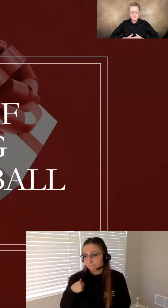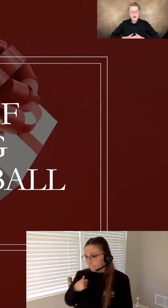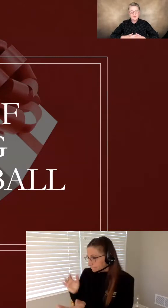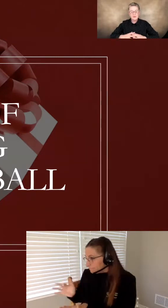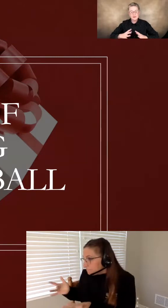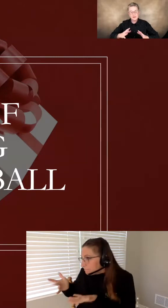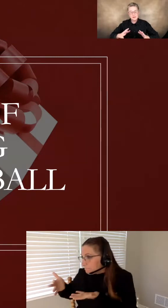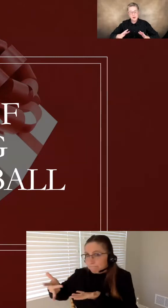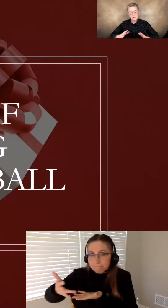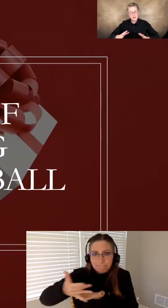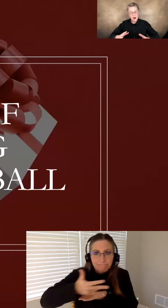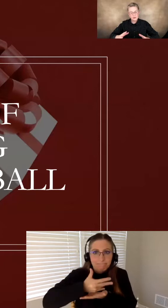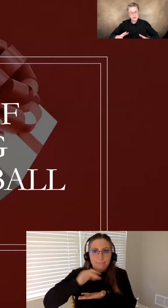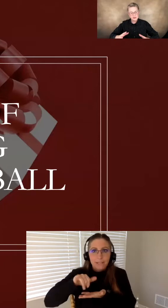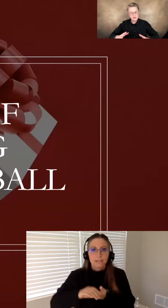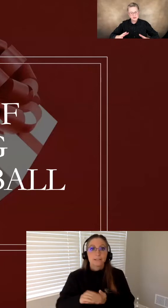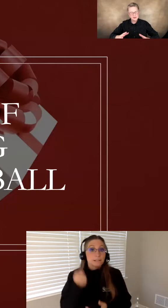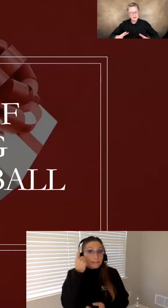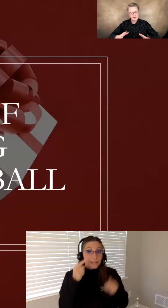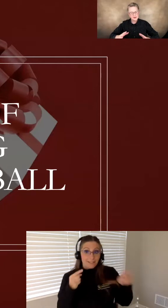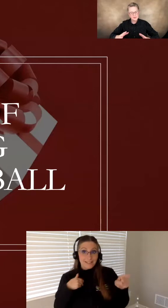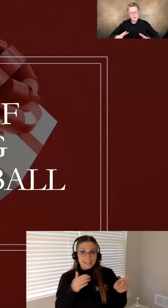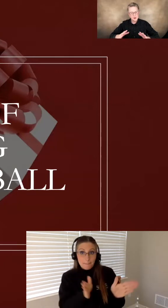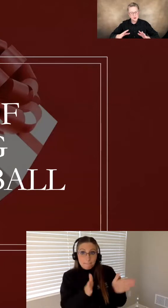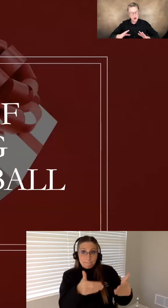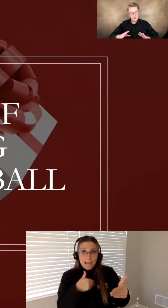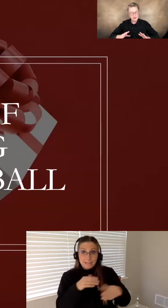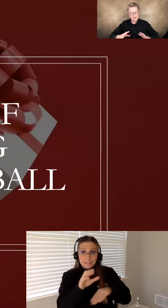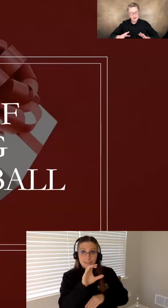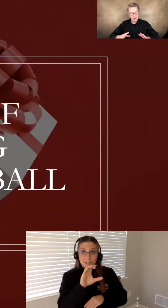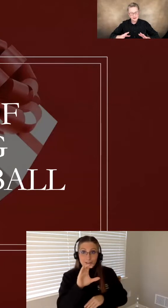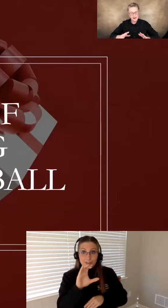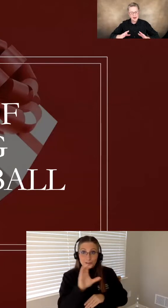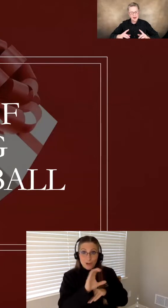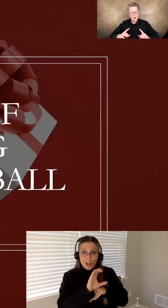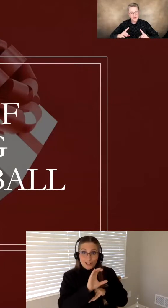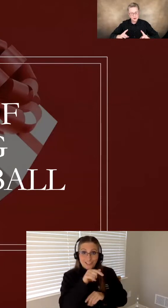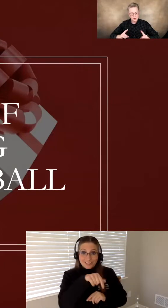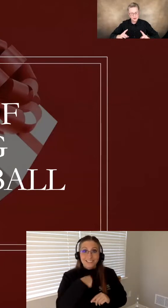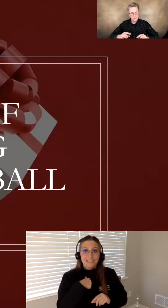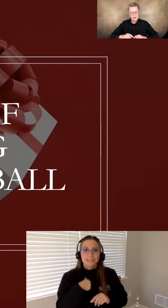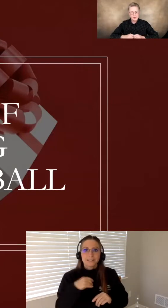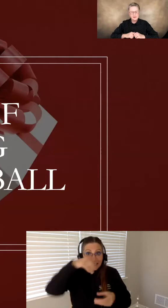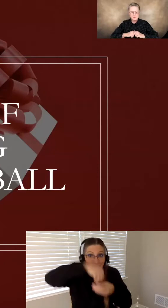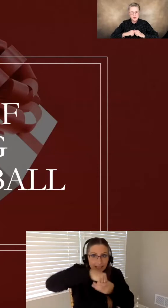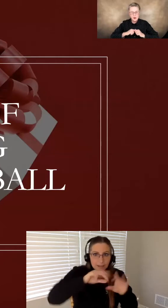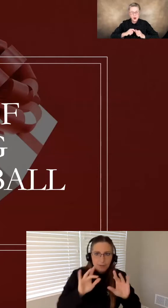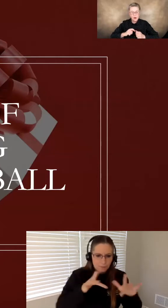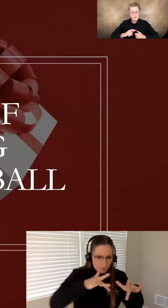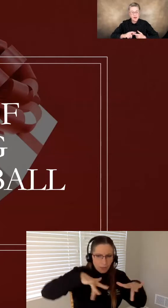now just like this box of chocolates there's no chocolates inside however you know at family